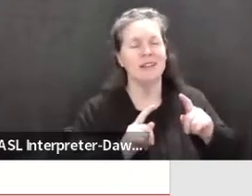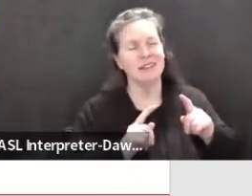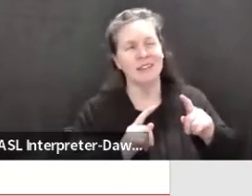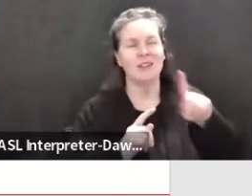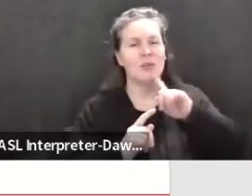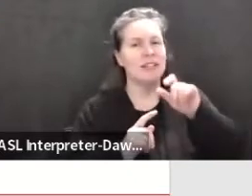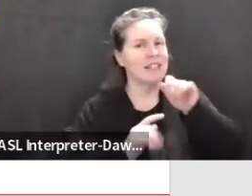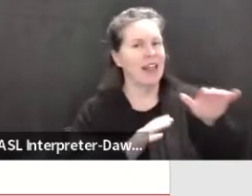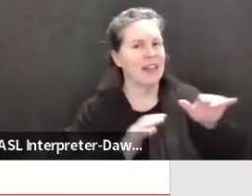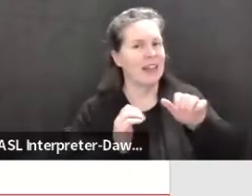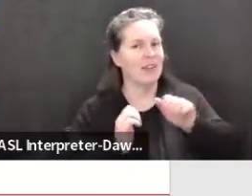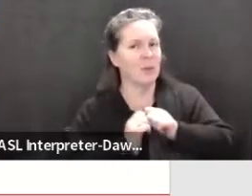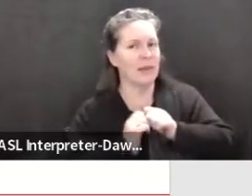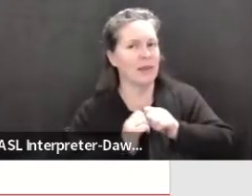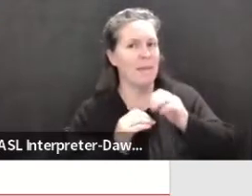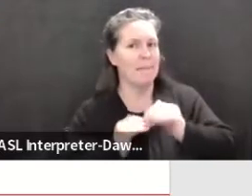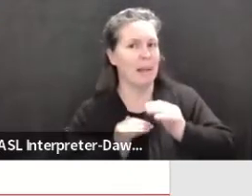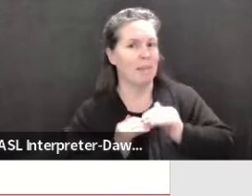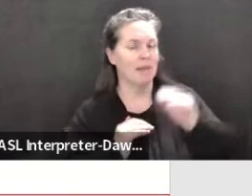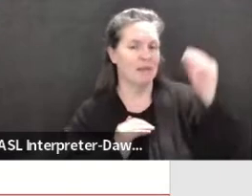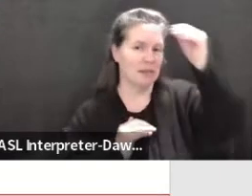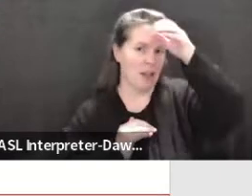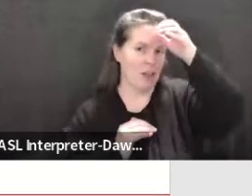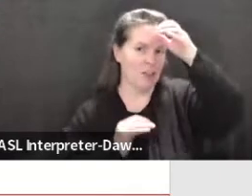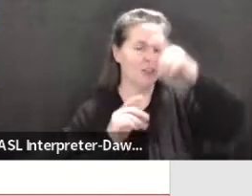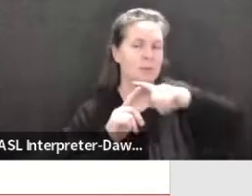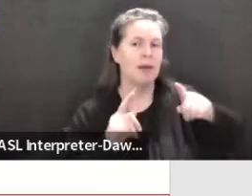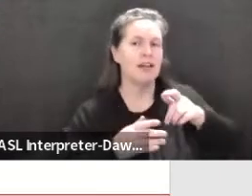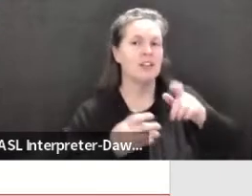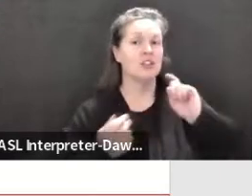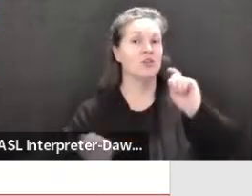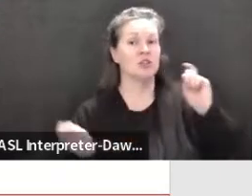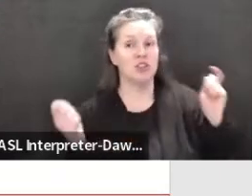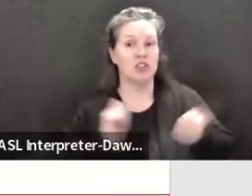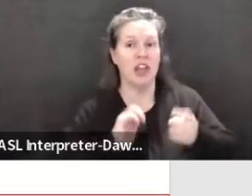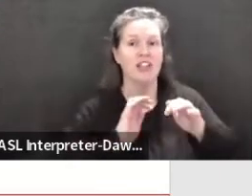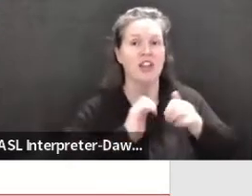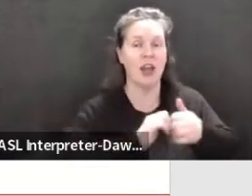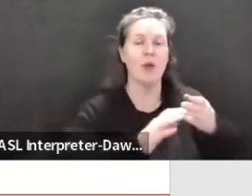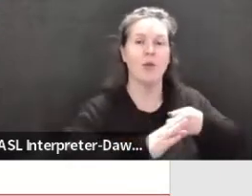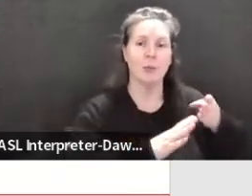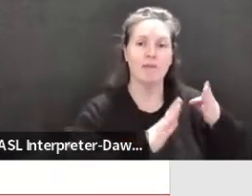but really we're hoping to make a change in the way a professional actually thinks,